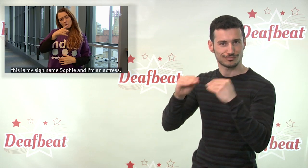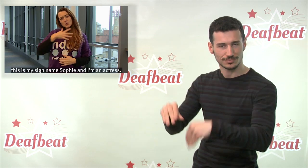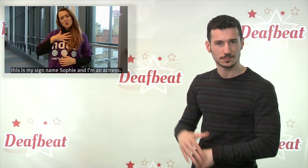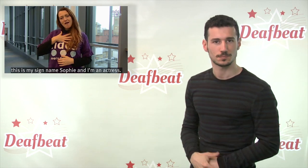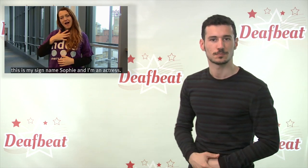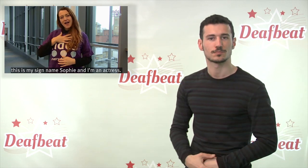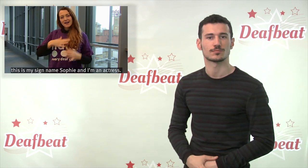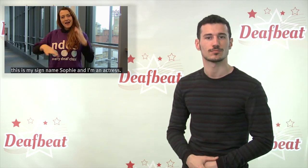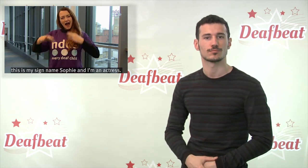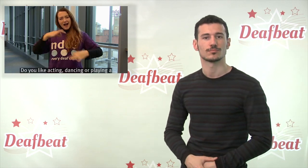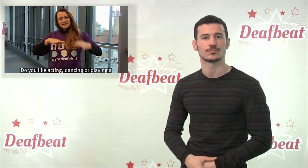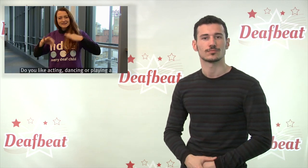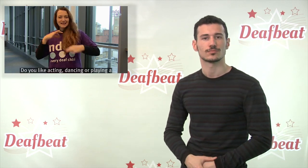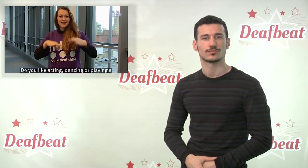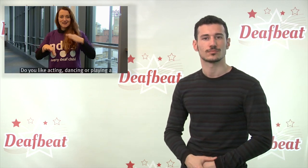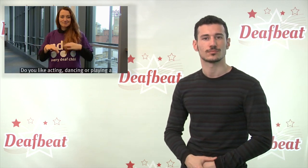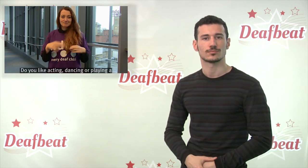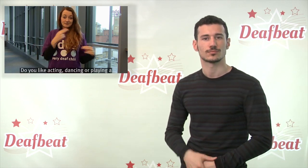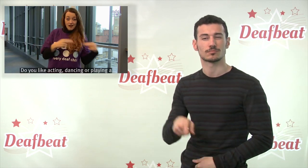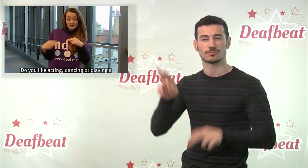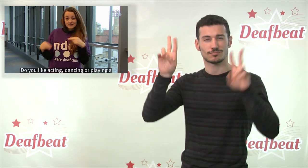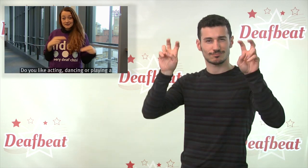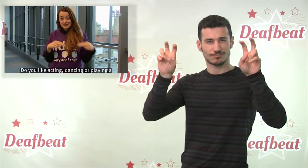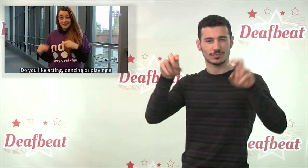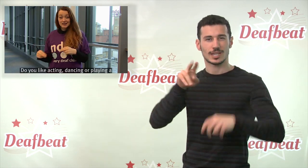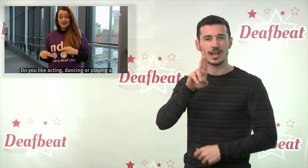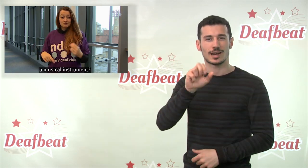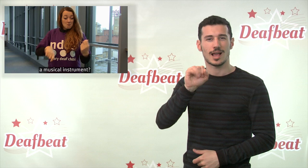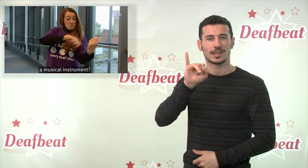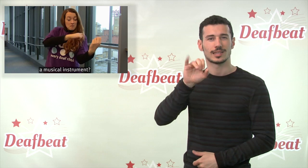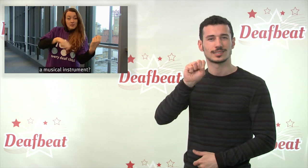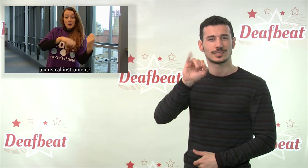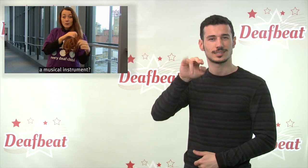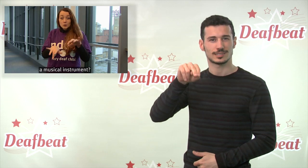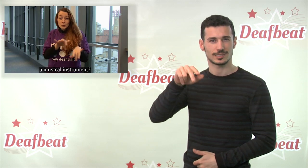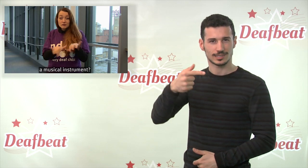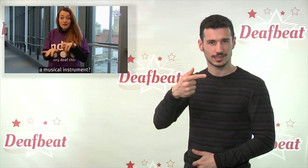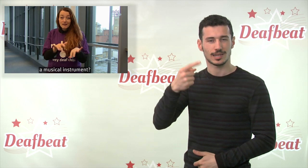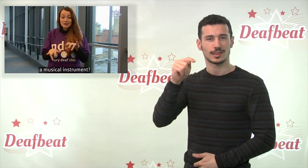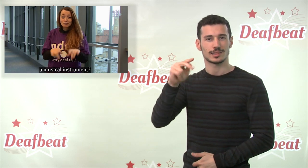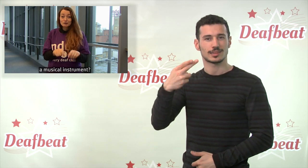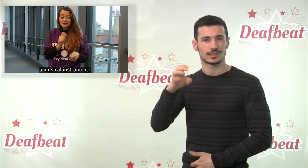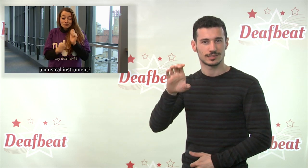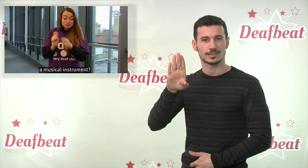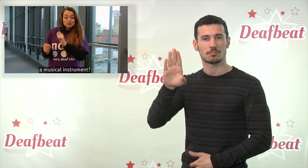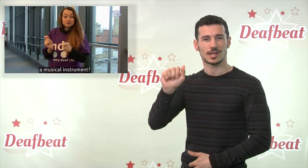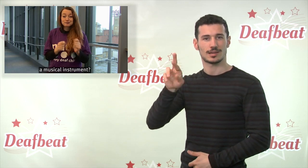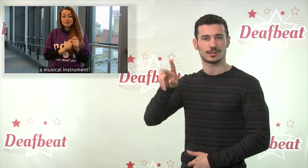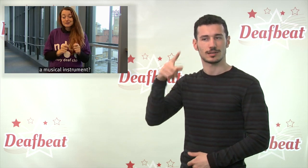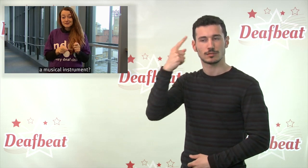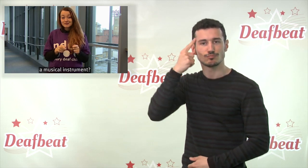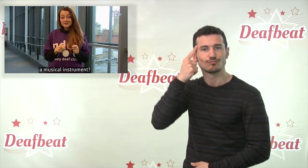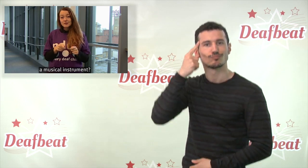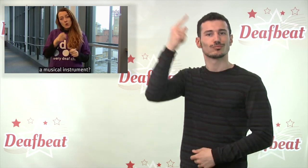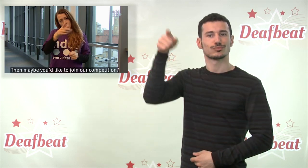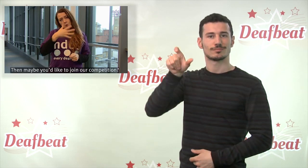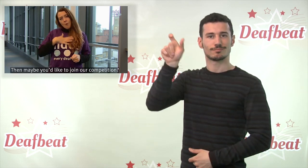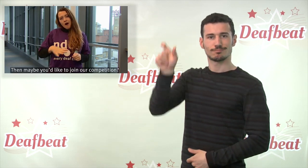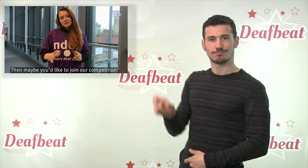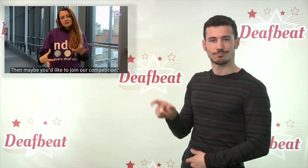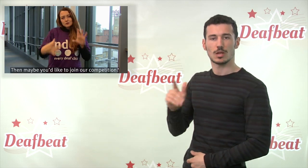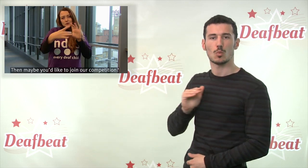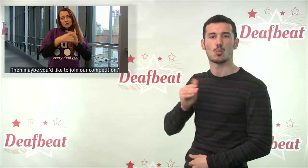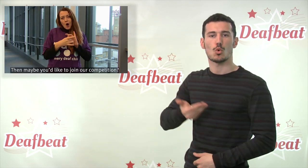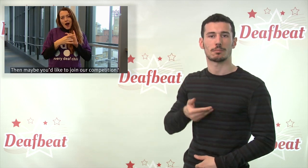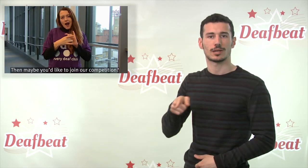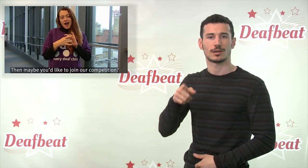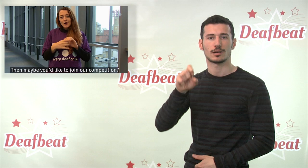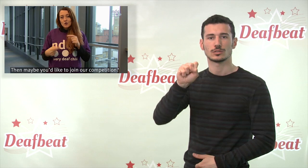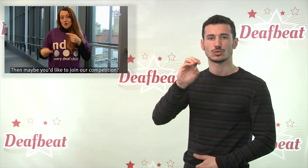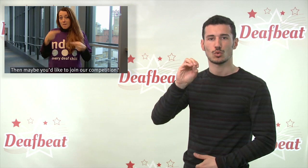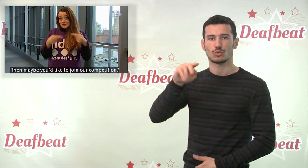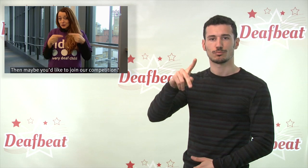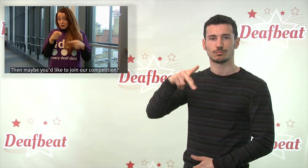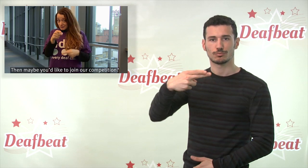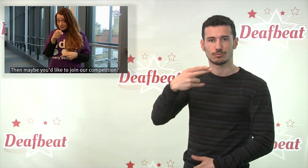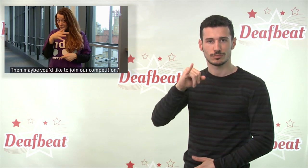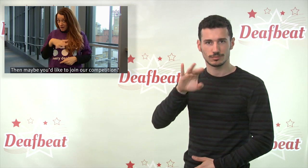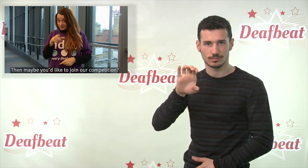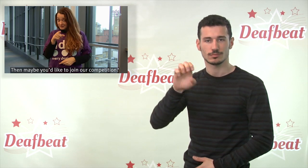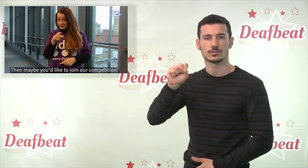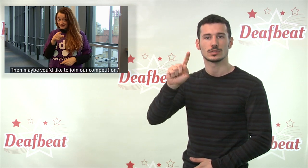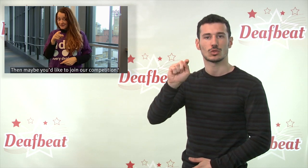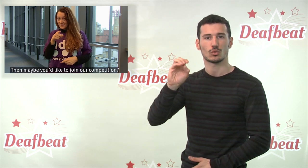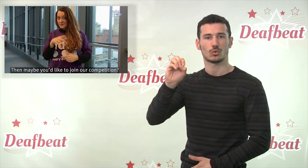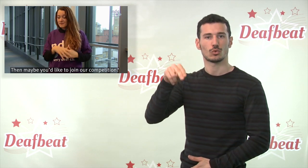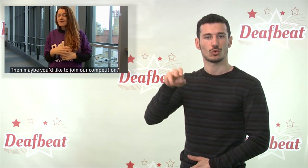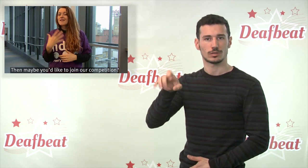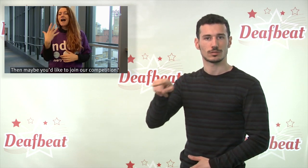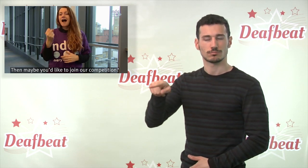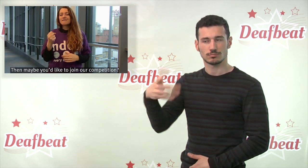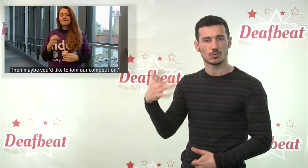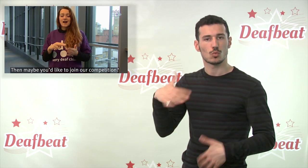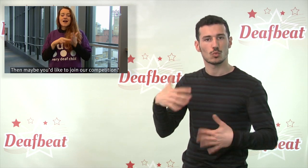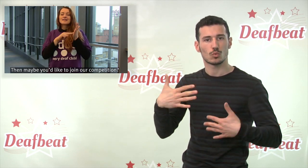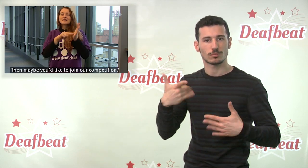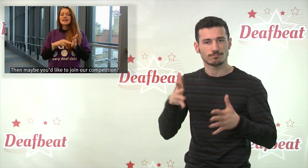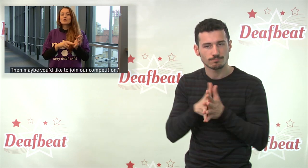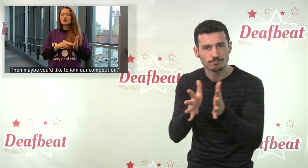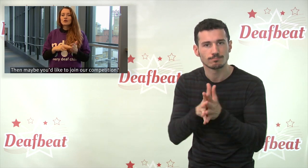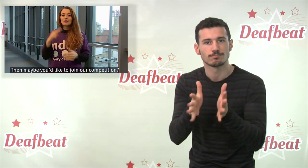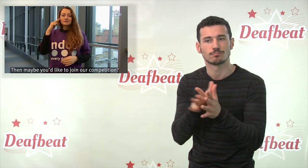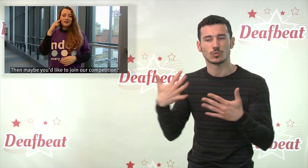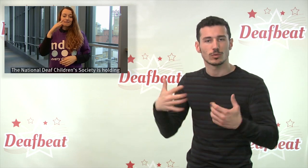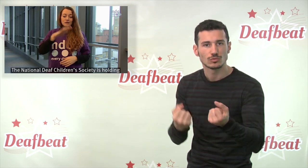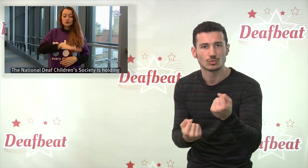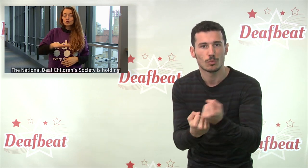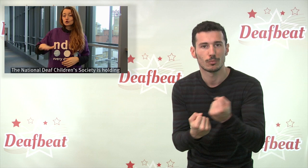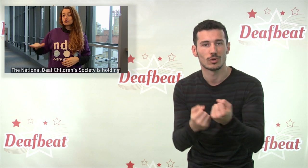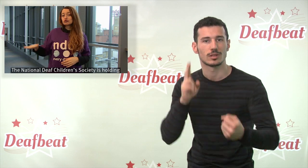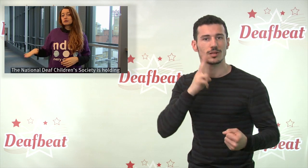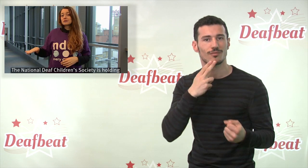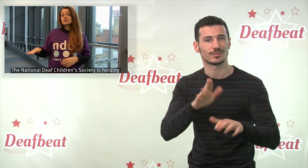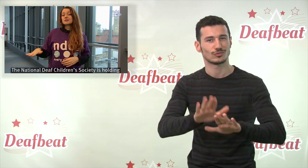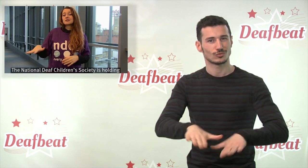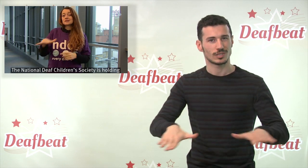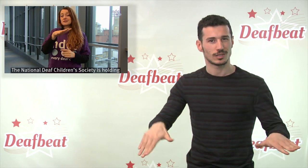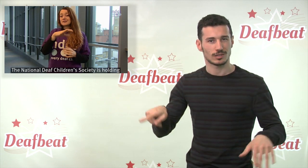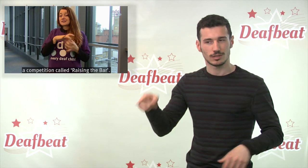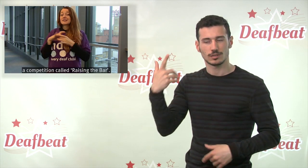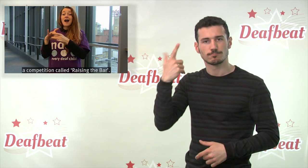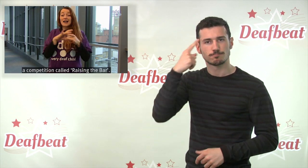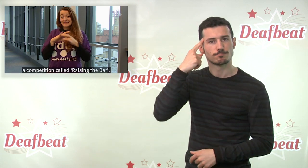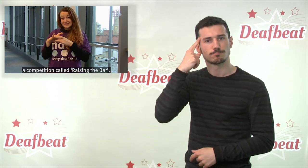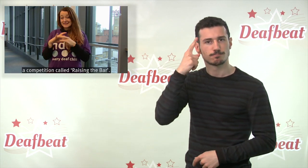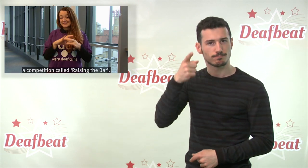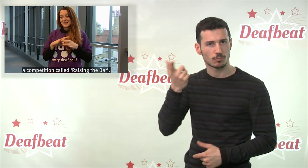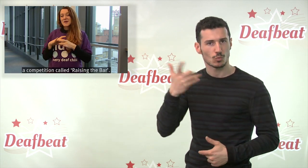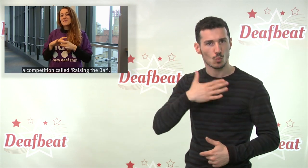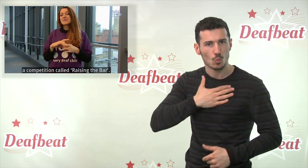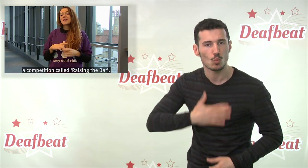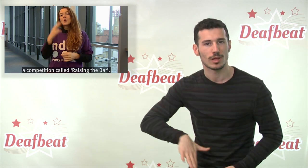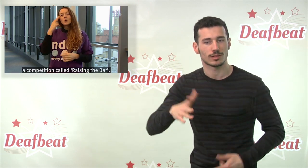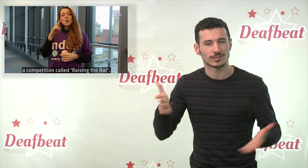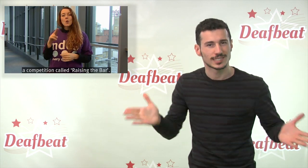Belinda. The creator of “Raising the Bar”, Sophie Stone says Deaf children are capable as everybody